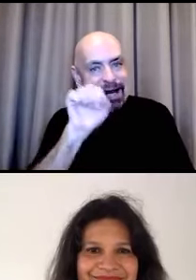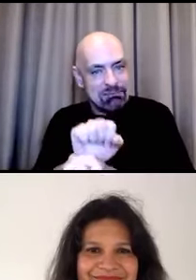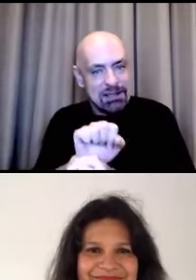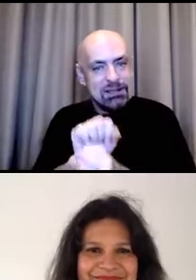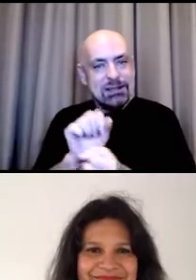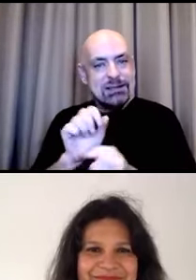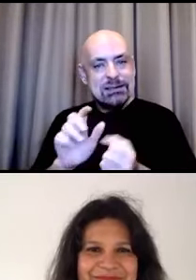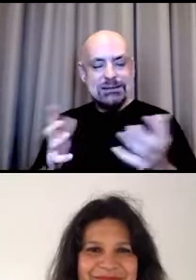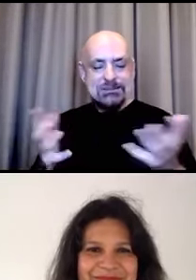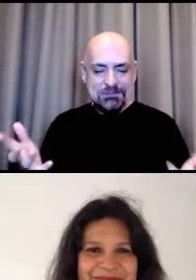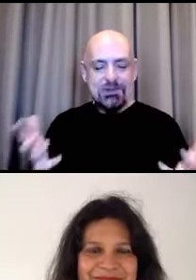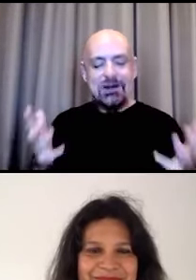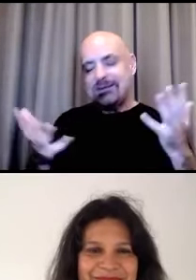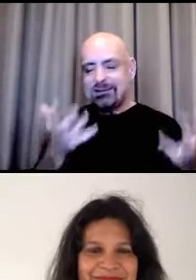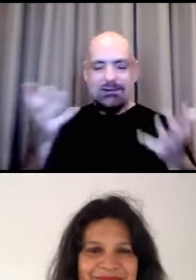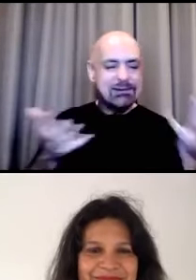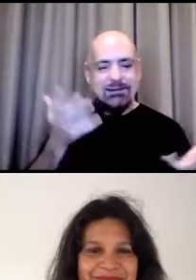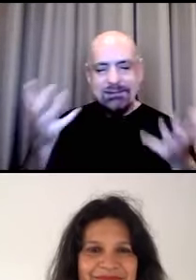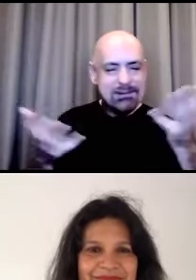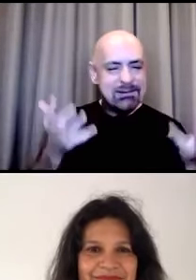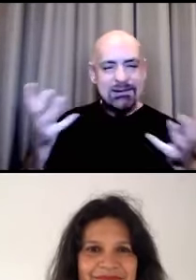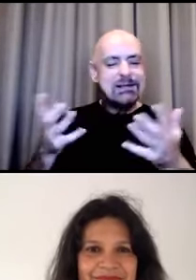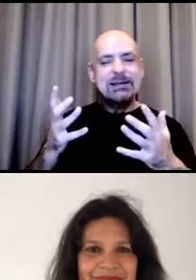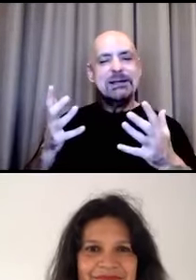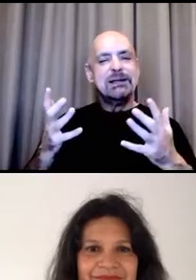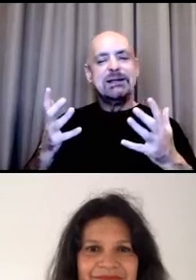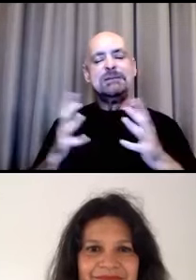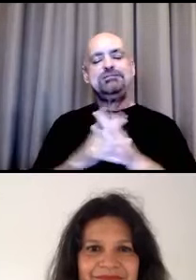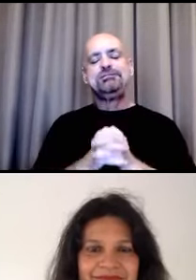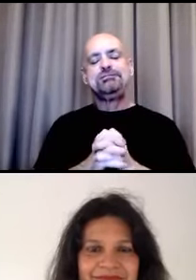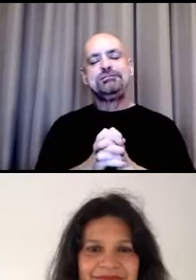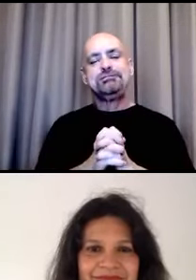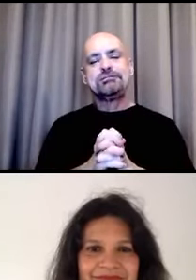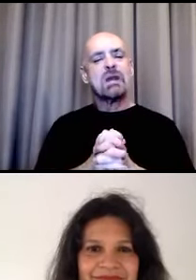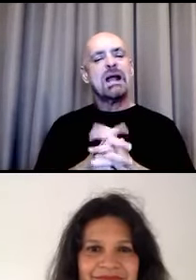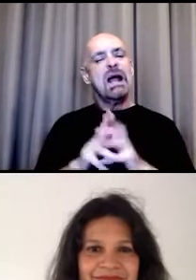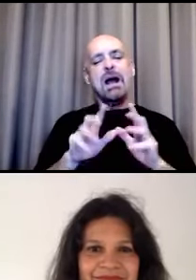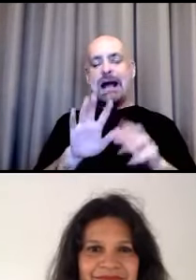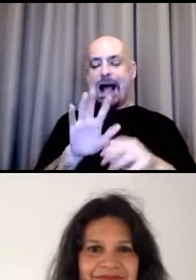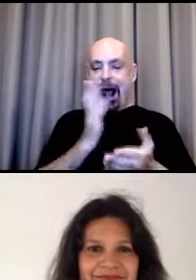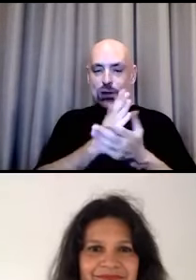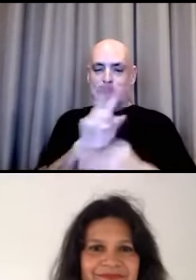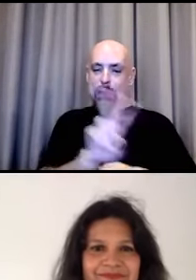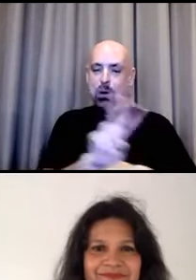the alterations that Tom Payne was suggesting dealing with